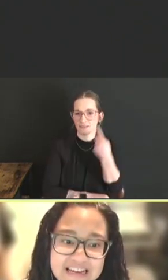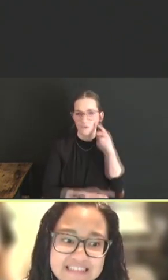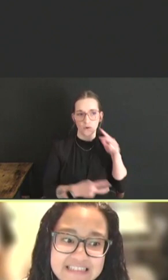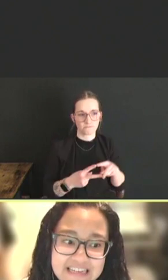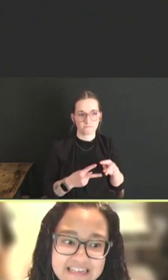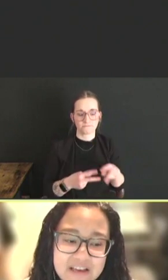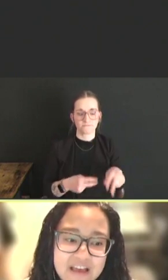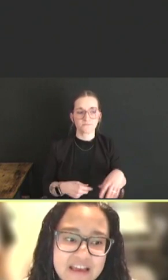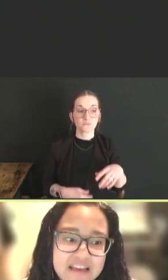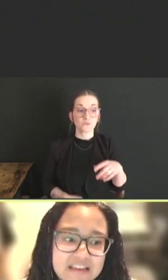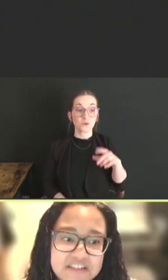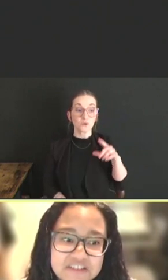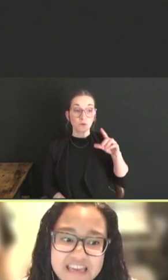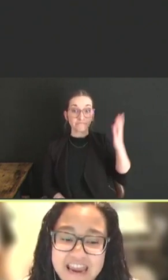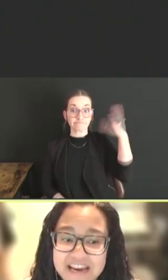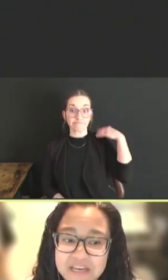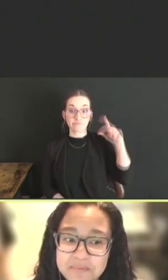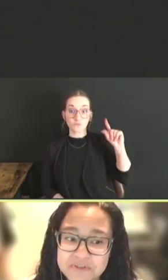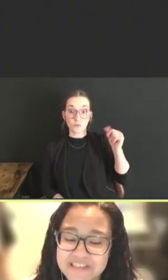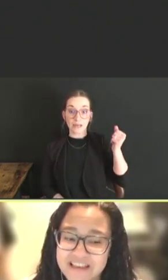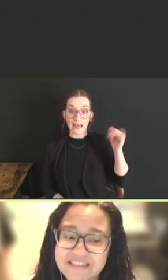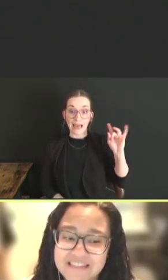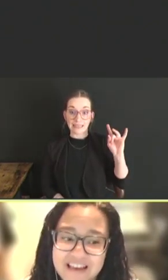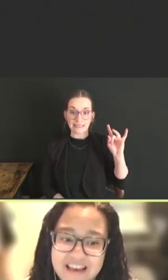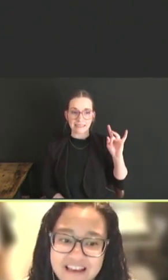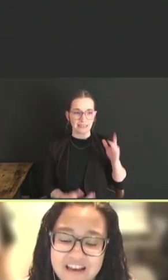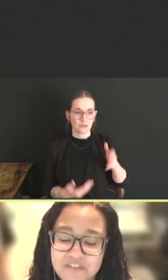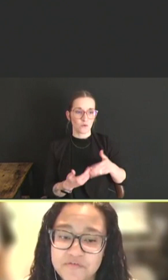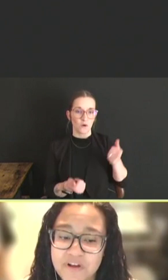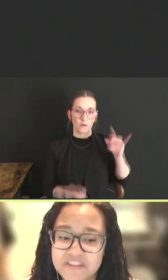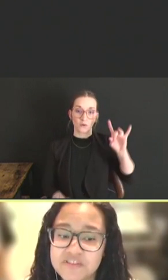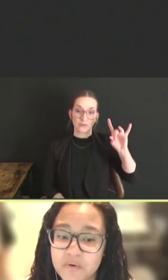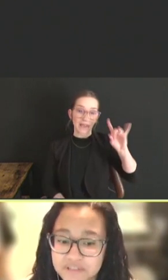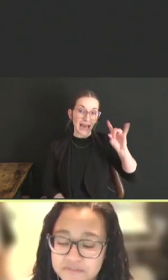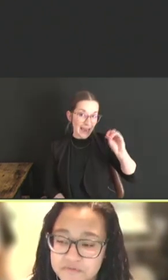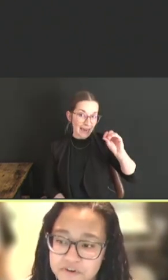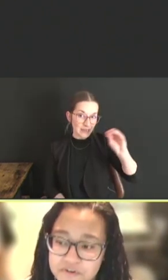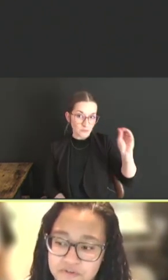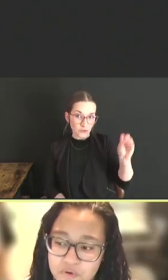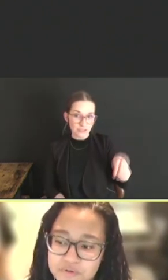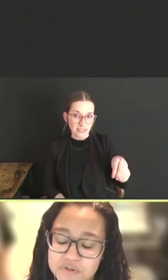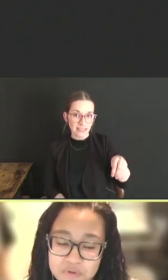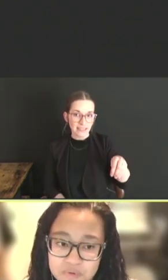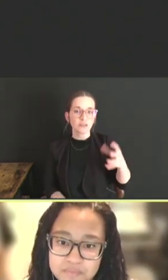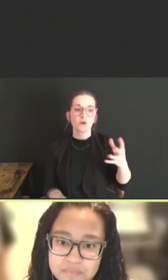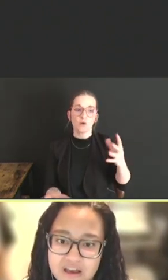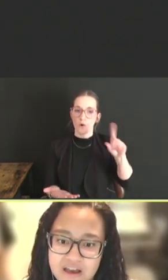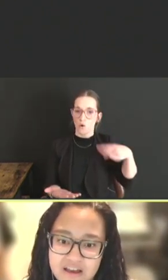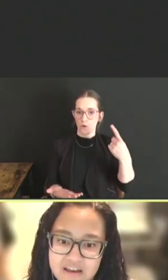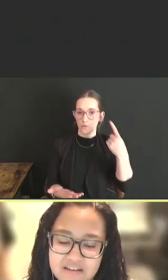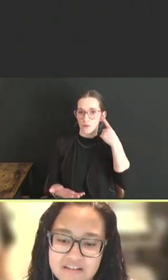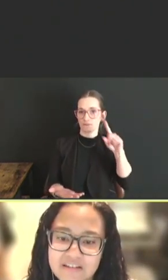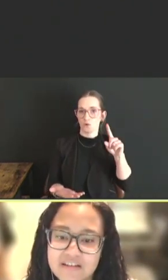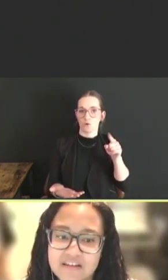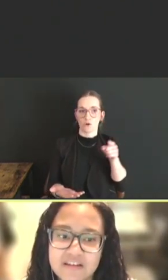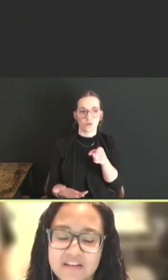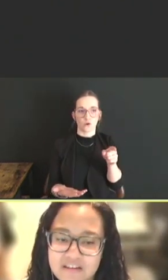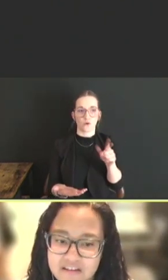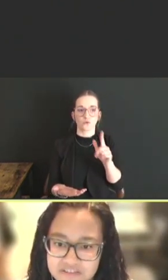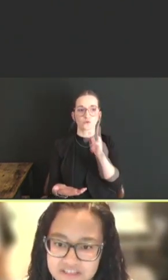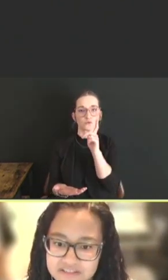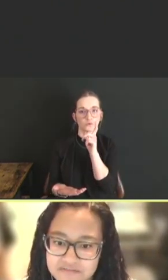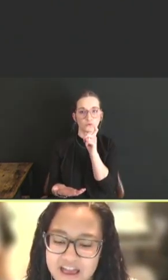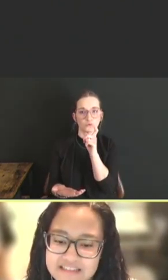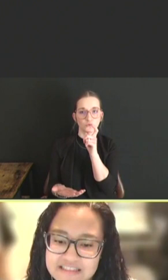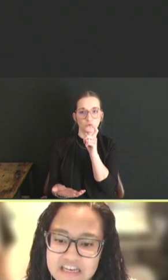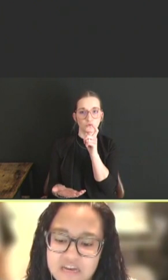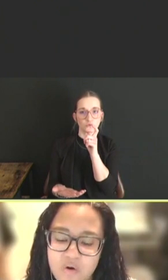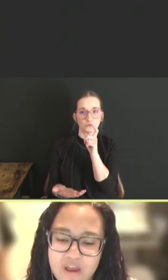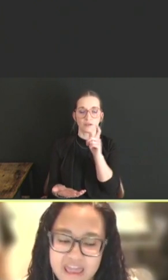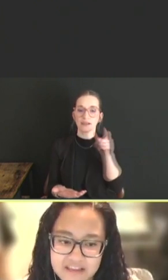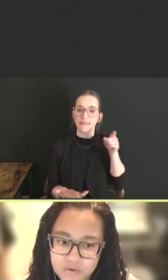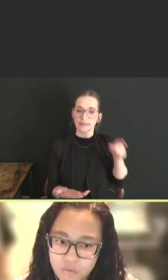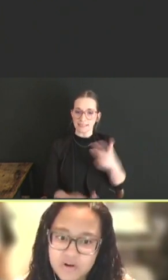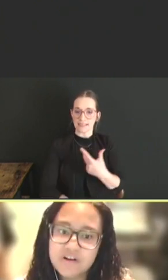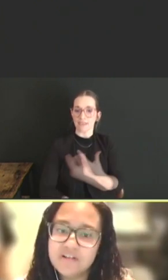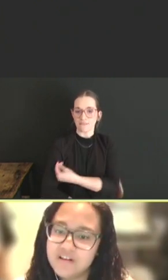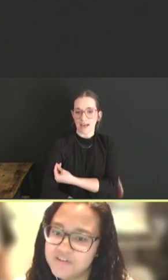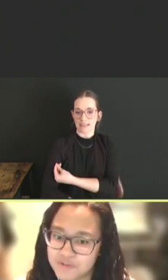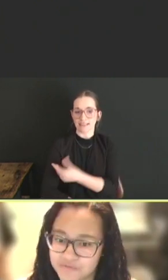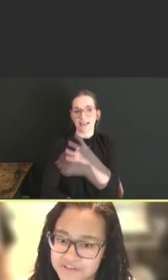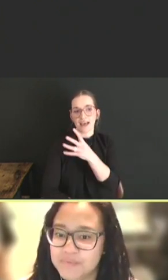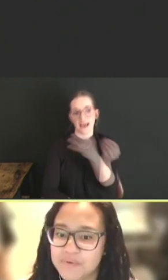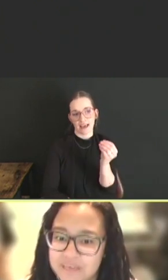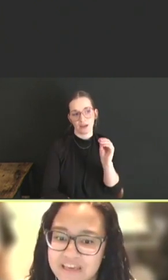nearly 80 percent -- and this is only for those who this vaccine and/or service would